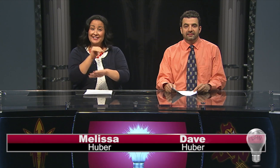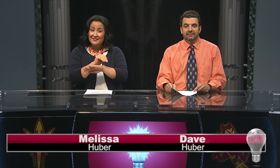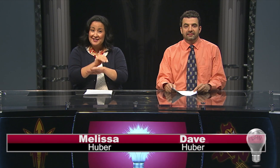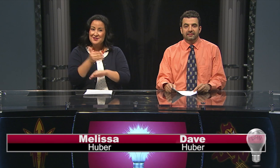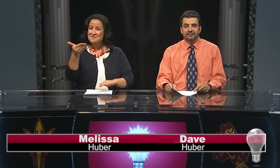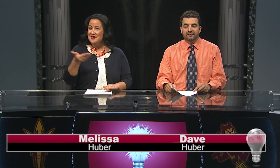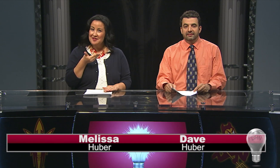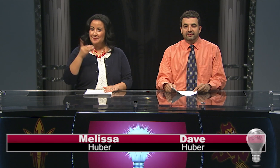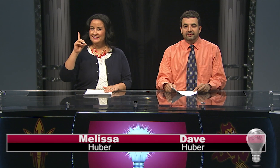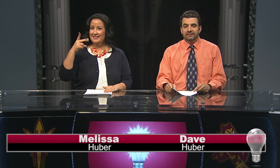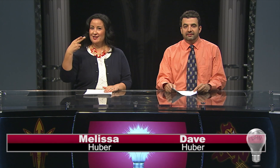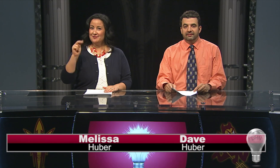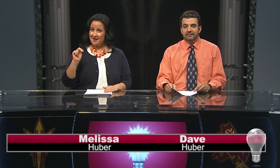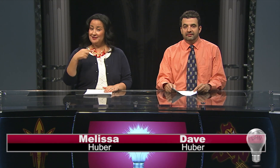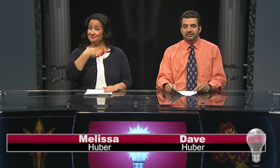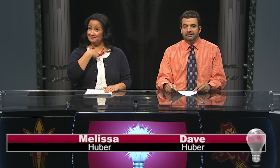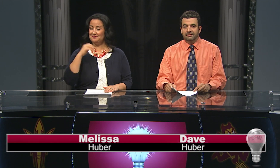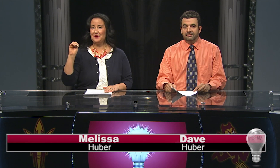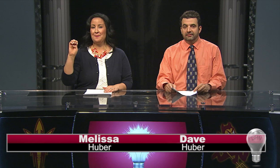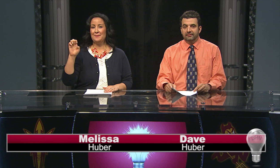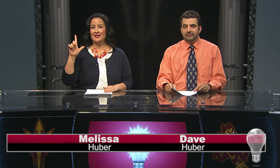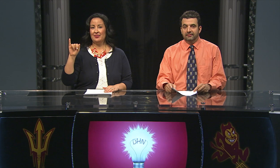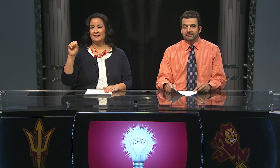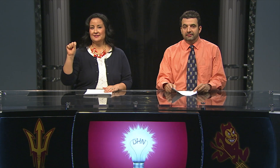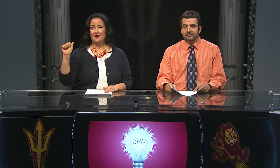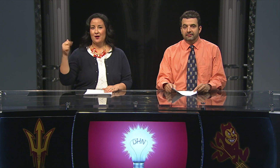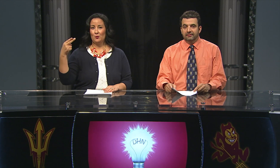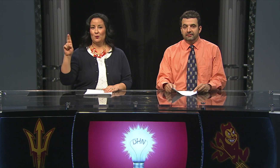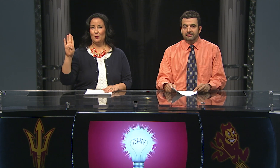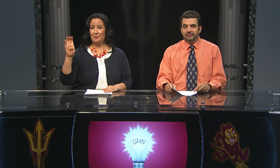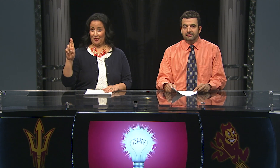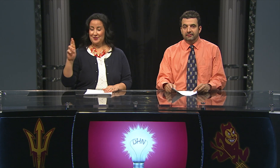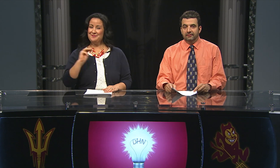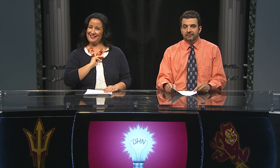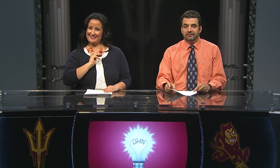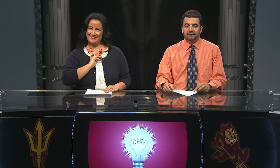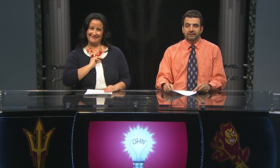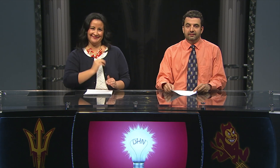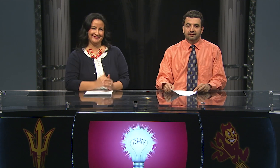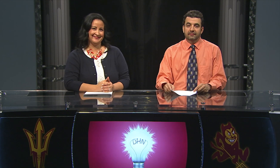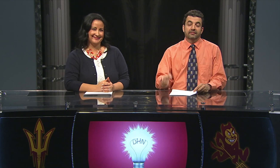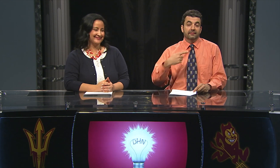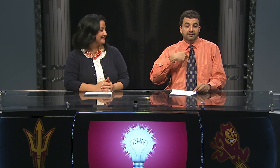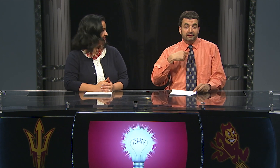GOOD EVENING AND WELCOME TO DHN. I'M MELISSA HUBER...